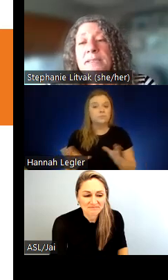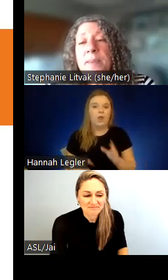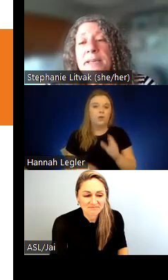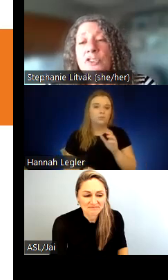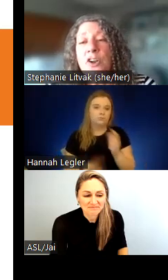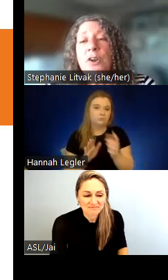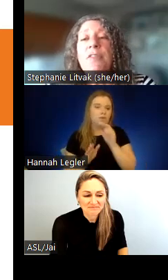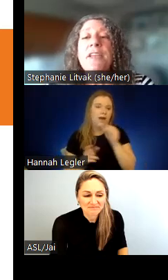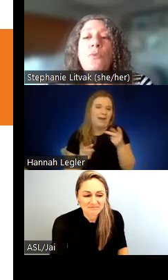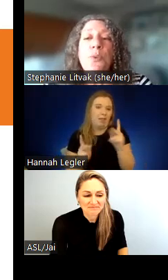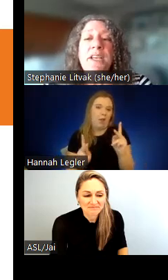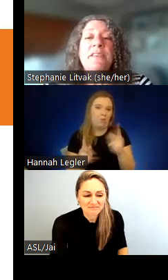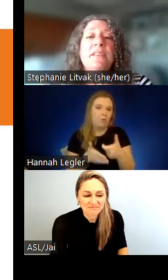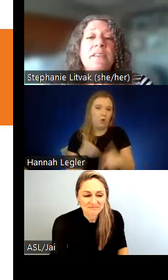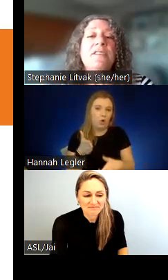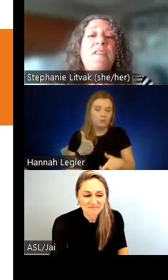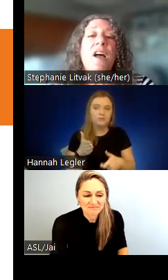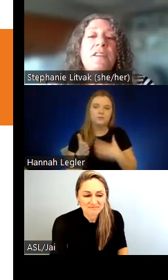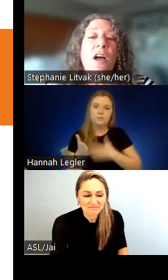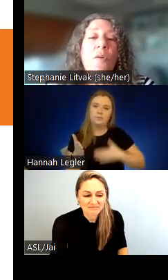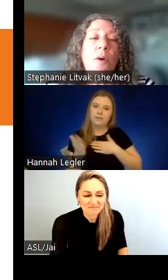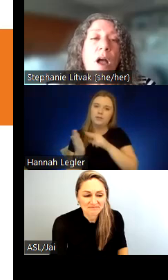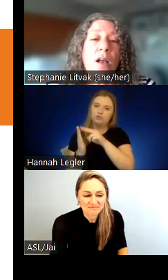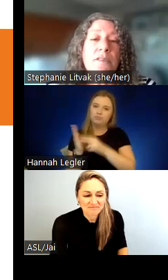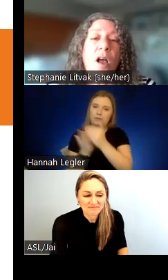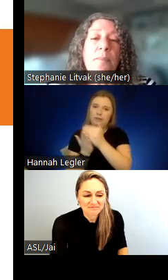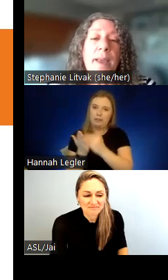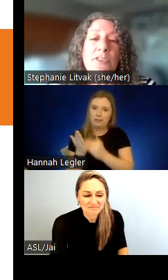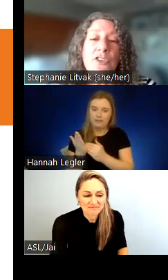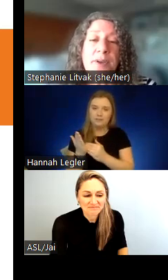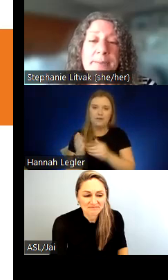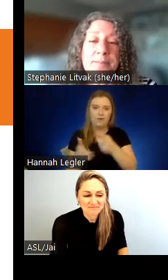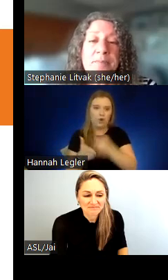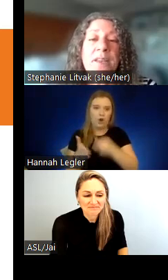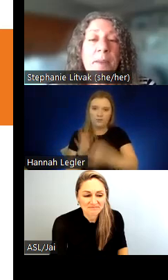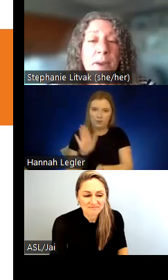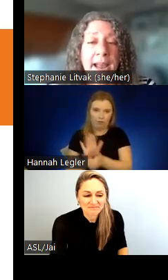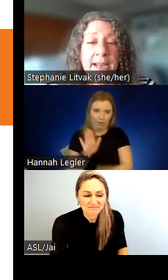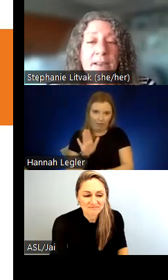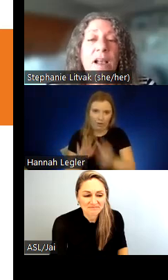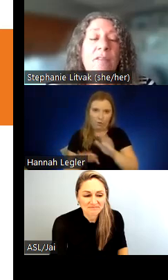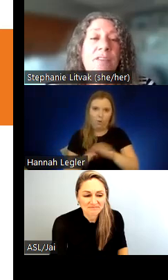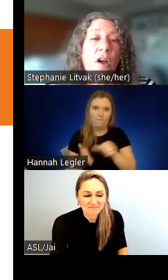Please make sure that you read the list of unallowable costs on page 3, number 8 of the